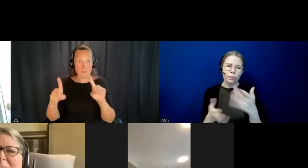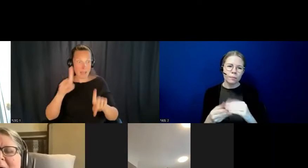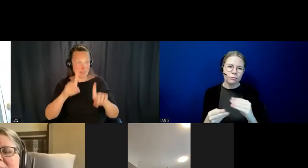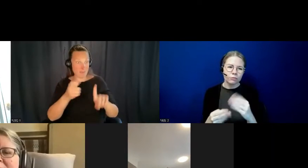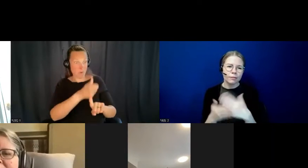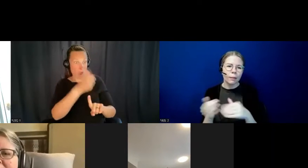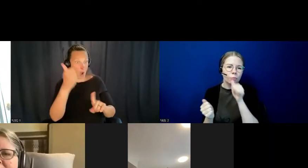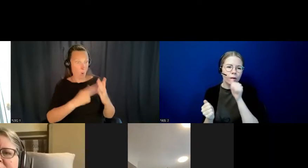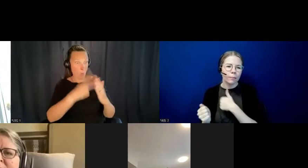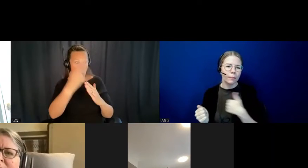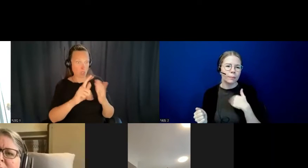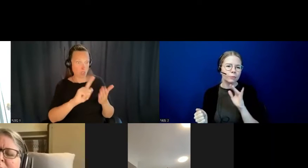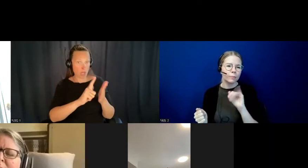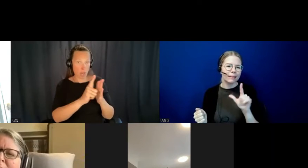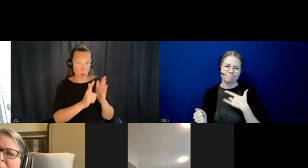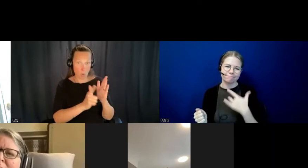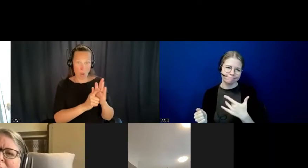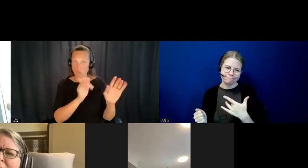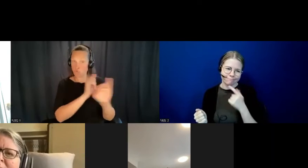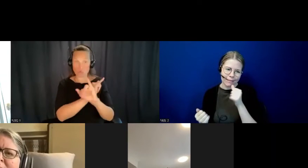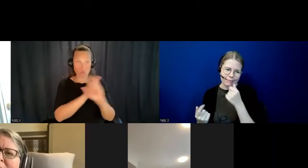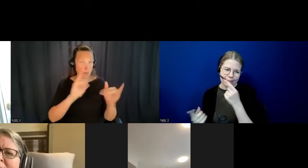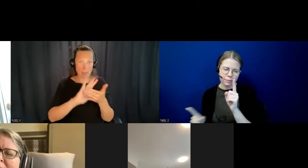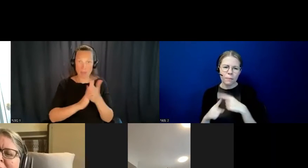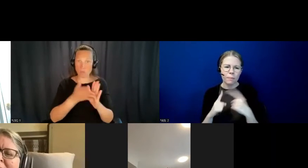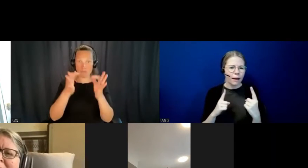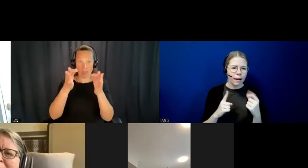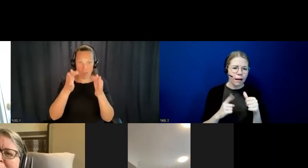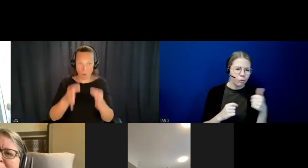ASIDE FROM THAT. >> Senator Cotter: PRIVATE MEMBER'S BILLS ARE PROBABLY RUNNING AT UNDER 10%